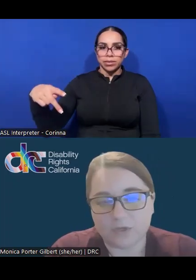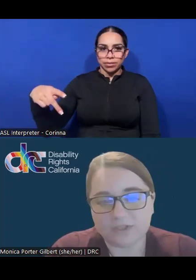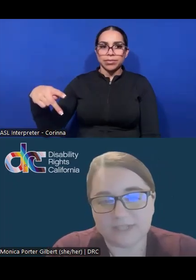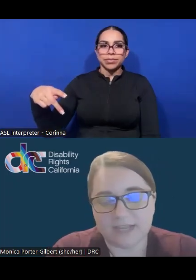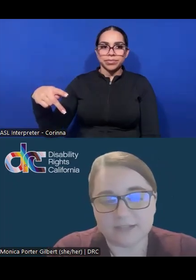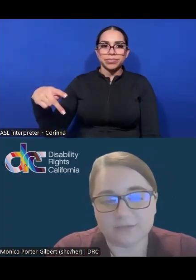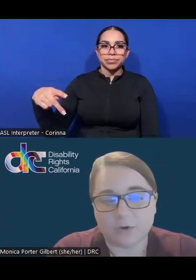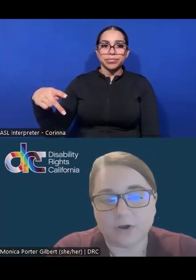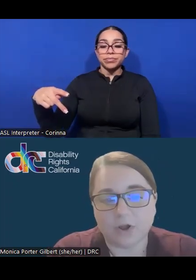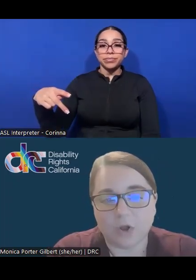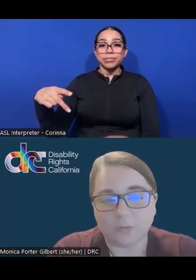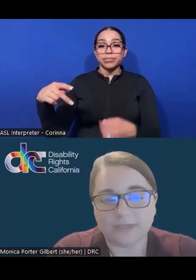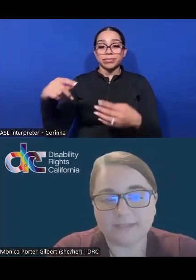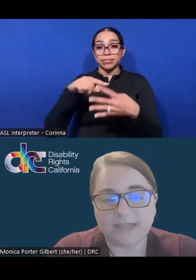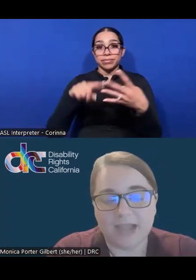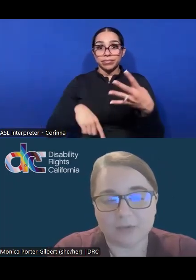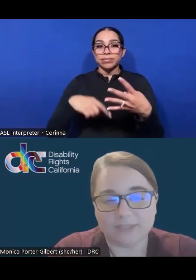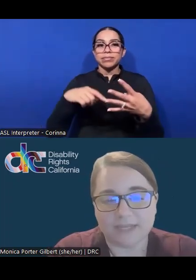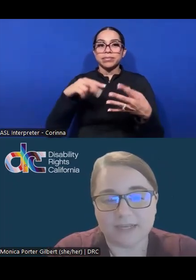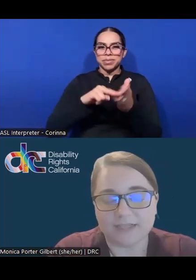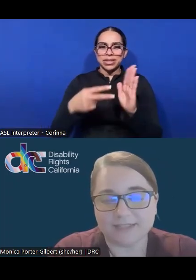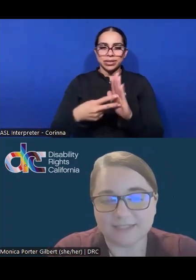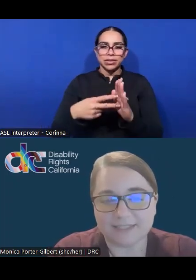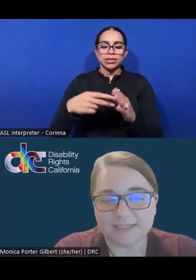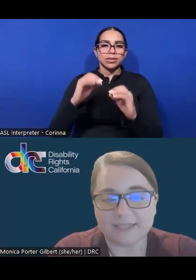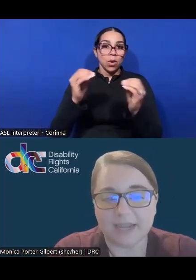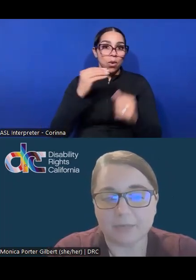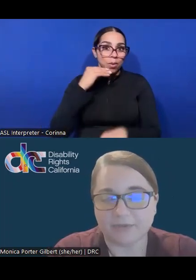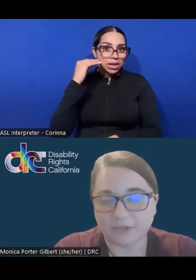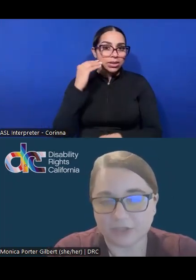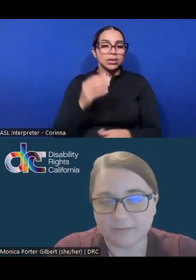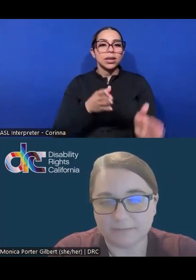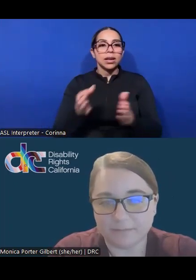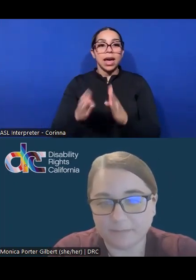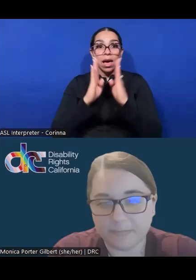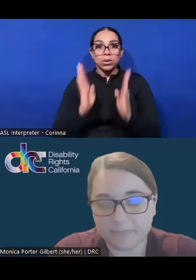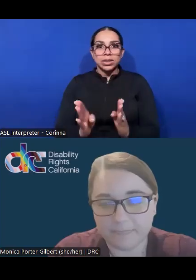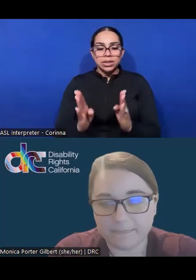which stands for Homeless Housing Assistance and Prevention.